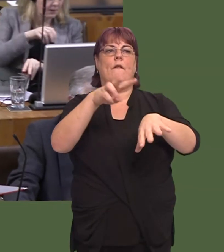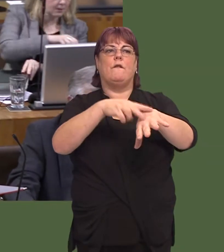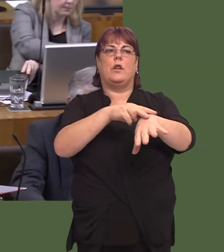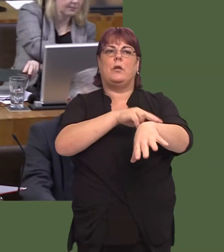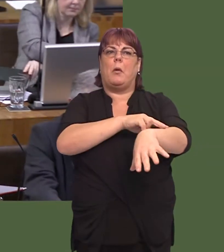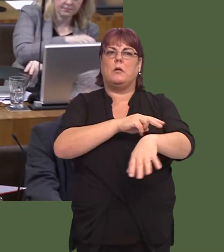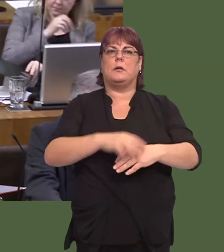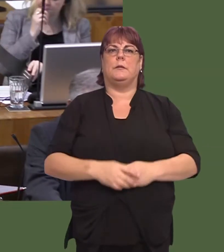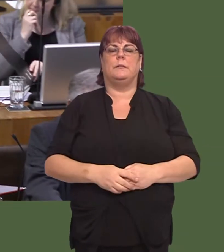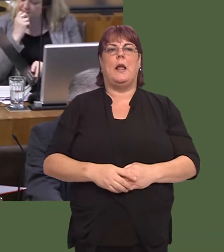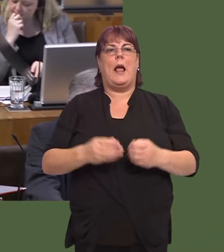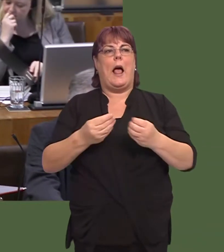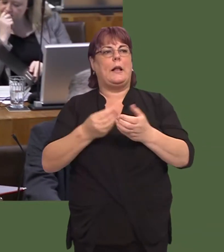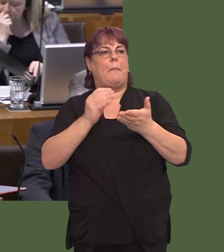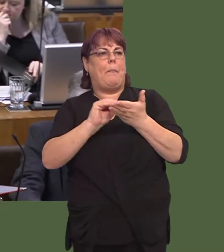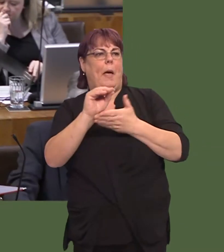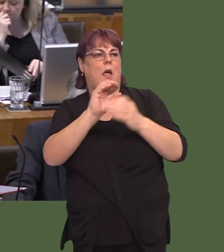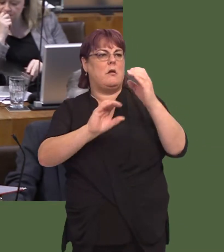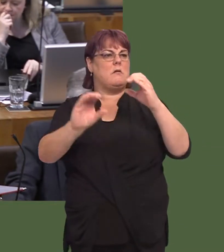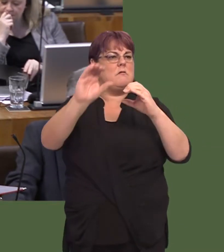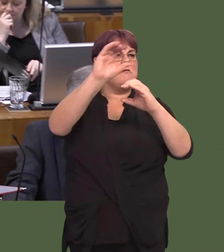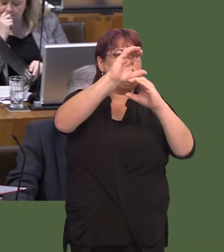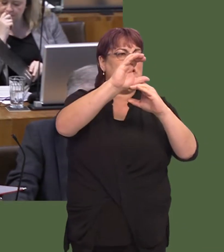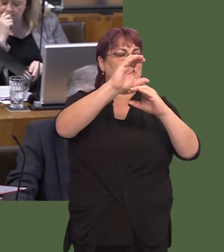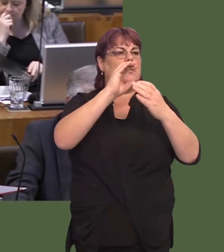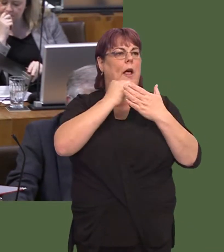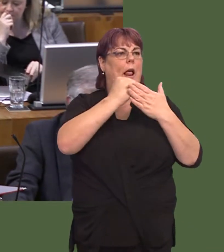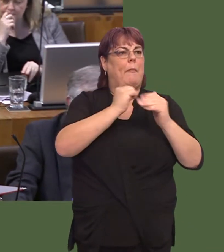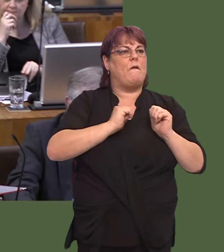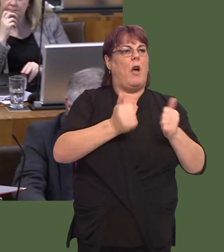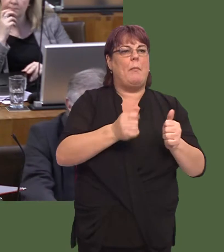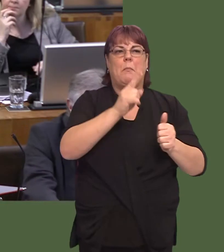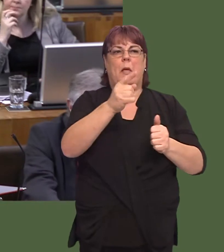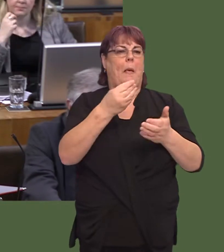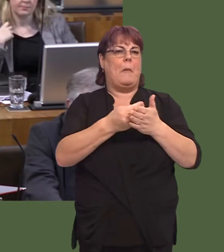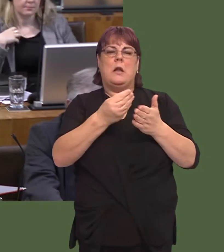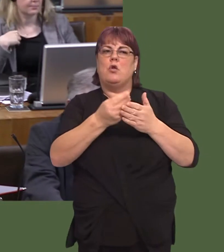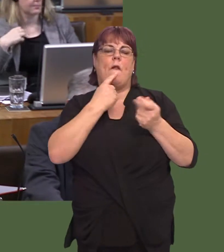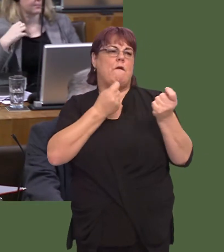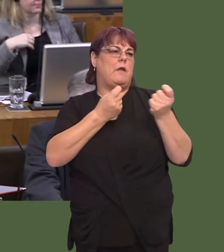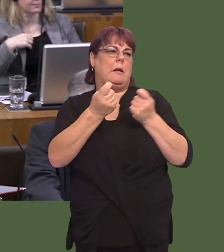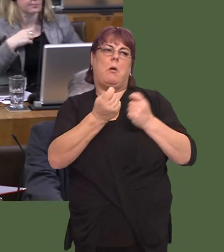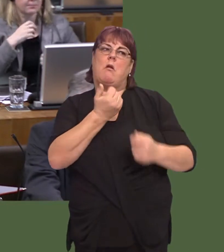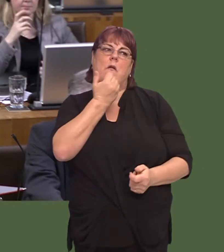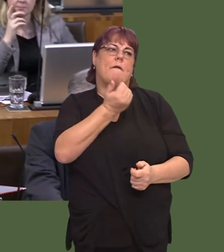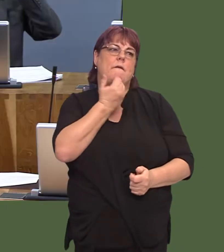payment scheme wasnít flexible enough in order to ensure that we could use that funding in the way in which we would wish to use it.